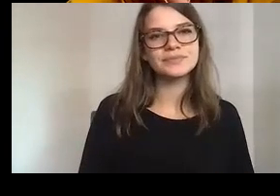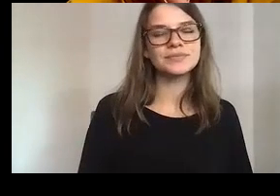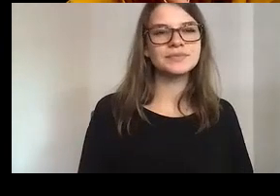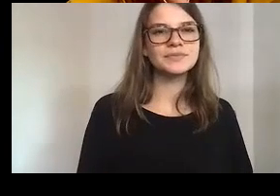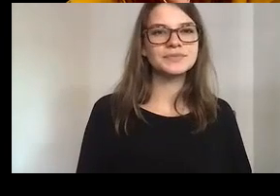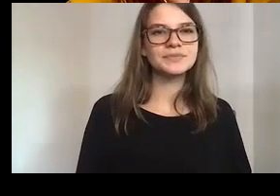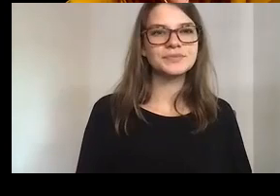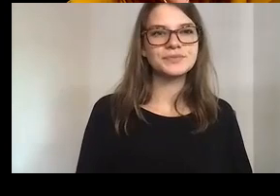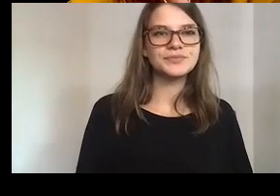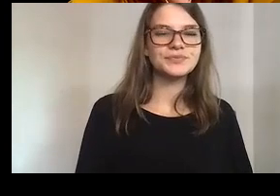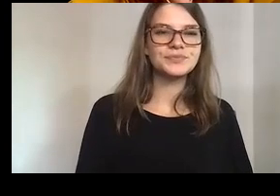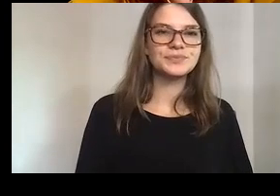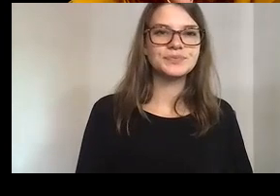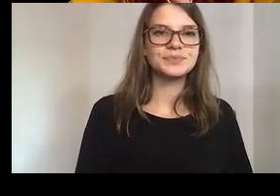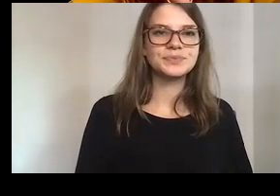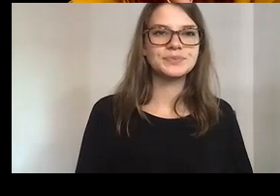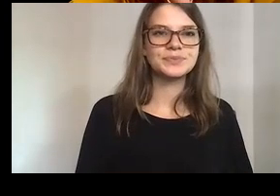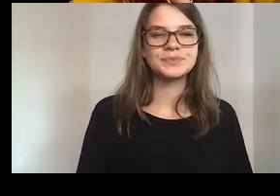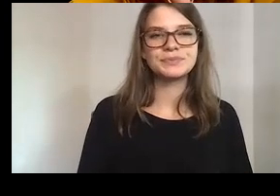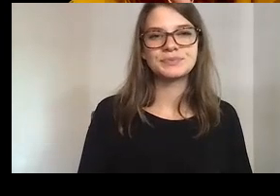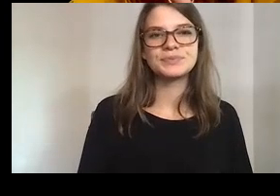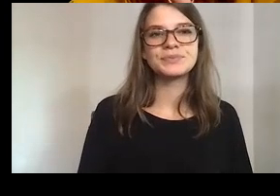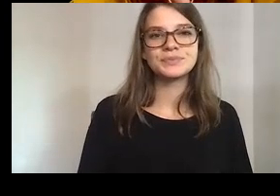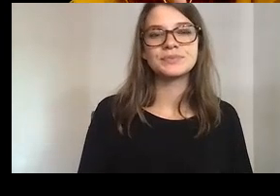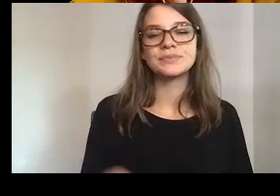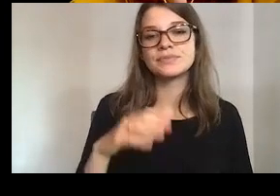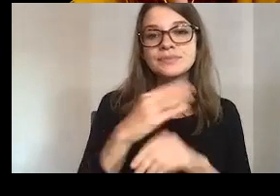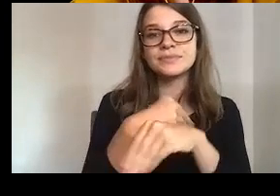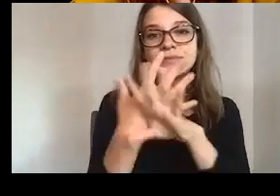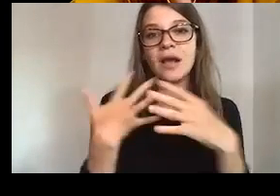we can also look at you know that using telehealth is just as good as in person